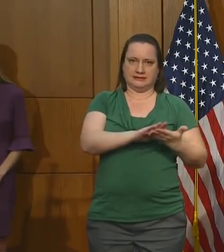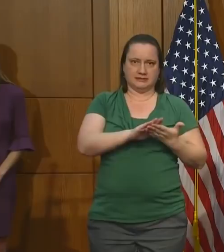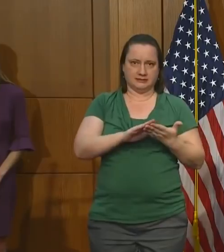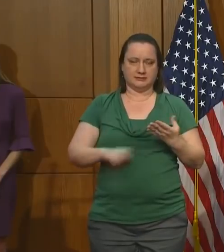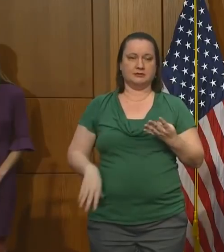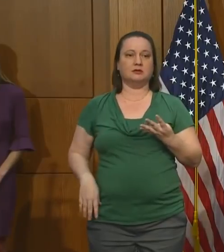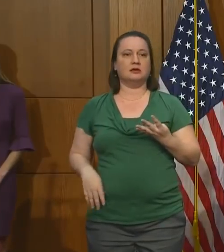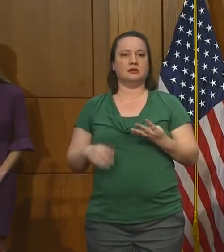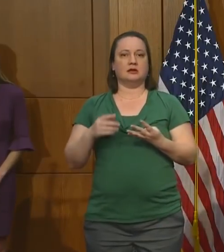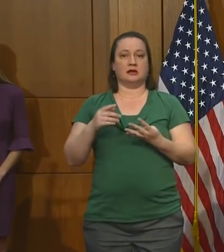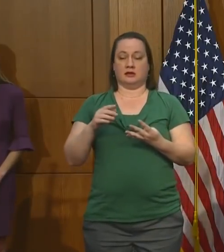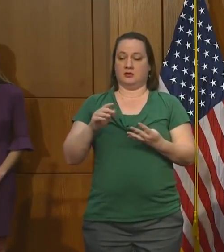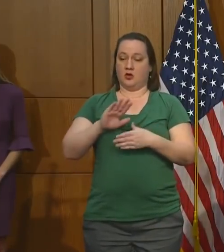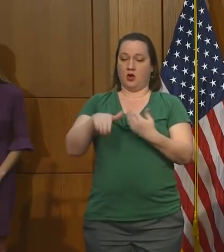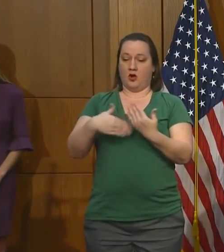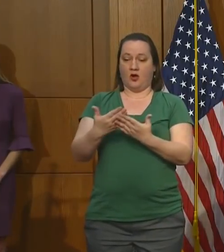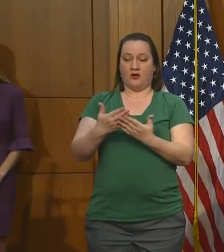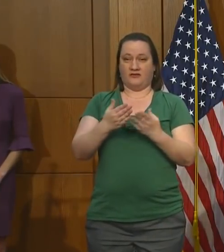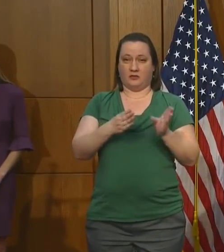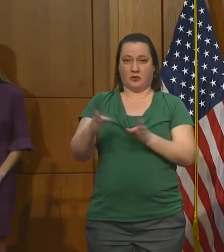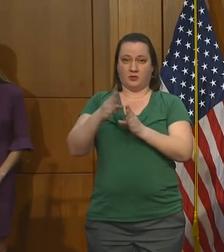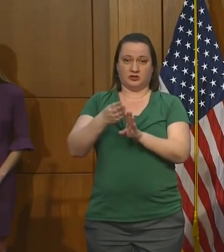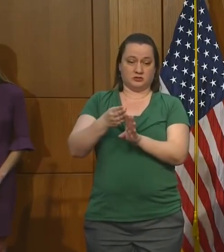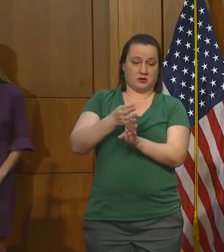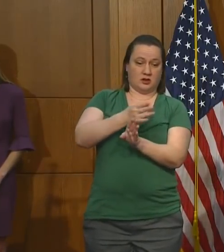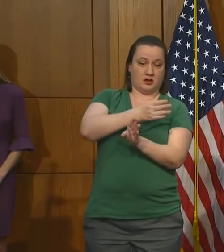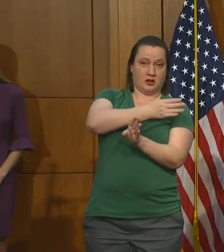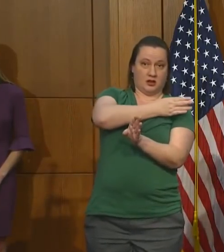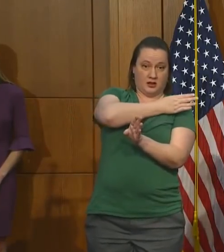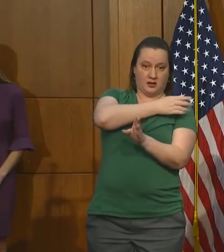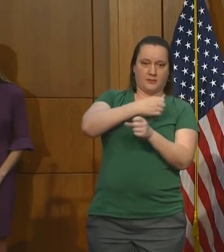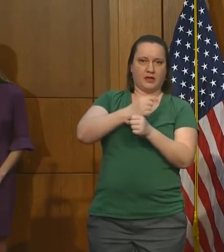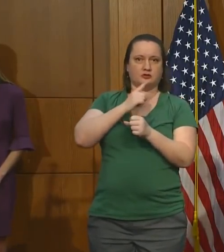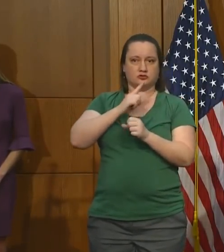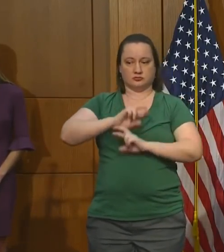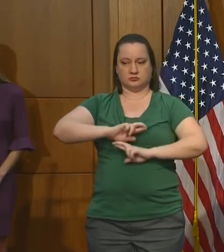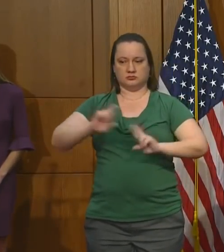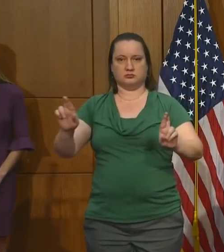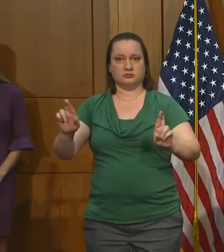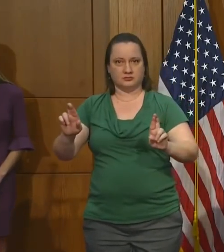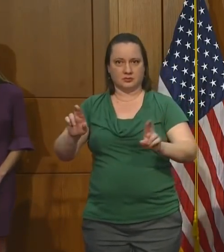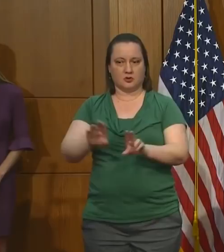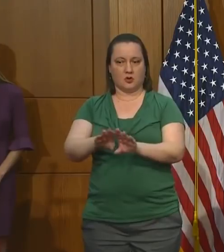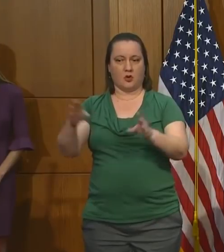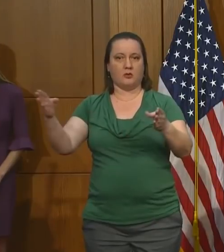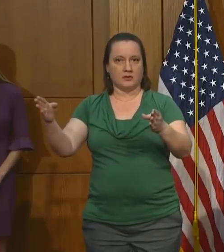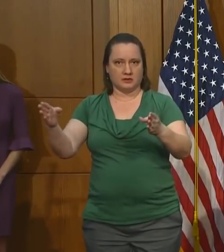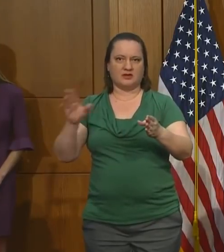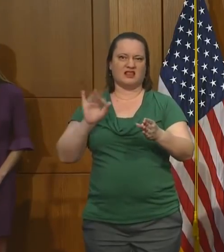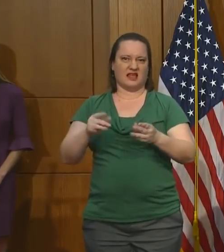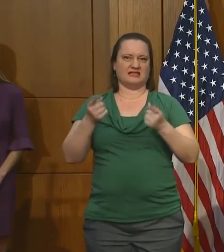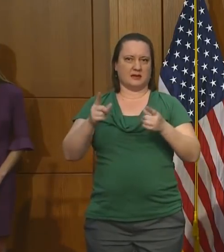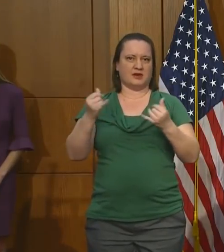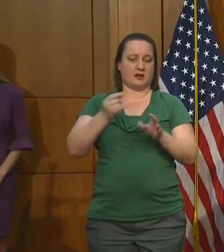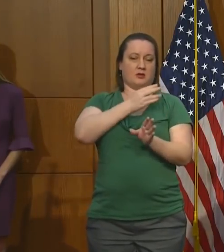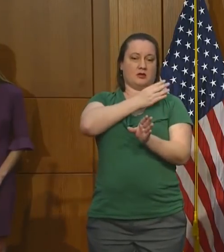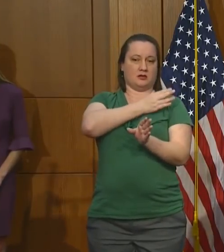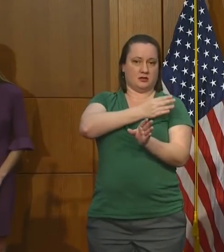ABOUT- EDUCATION. ENFORCEMENT AND CLEANSING. AND PREPARATION THAT GOES INTO MAKING SURE THAT